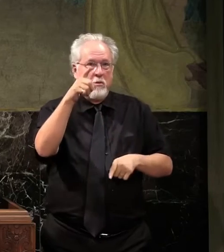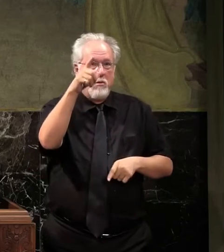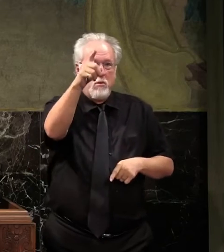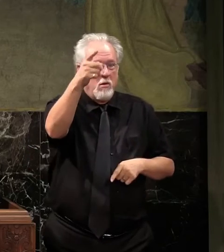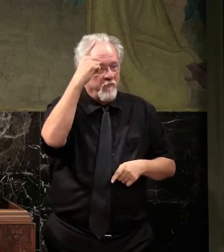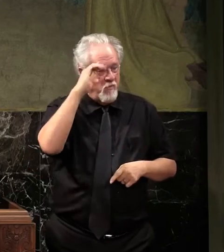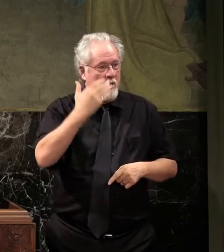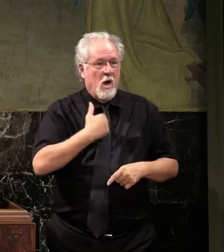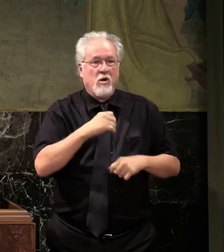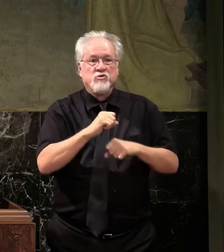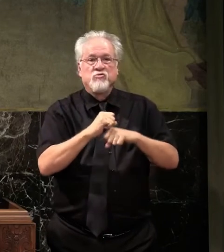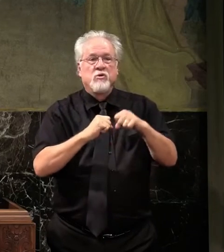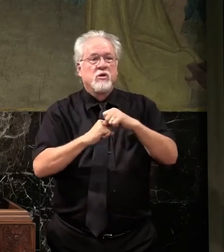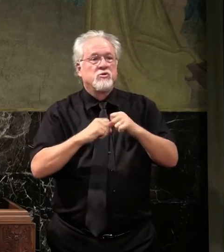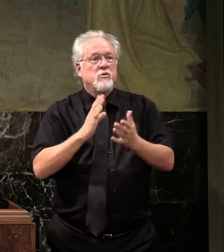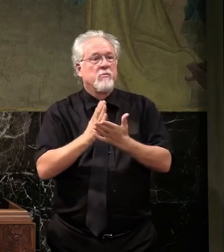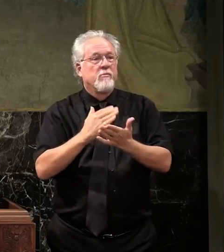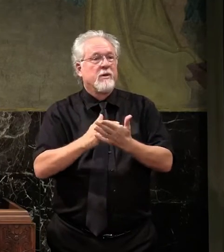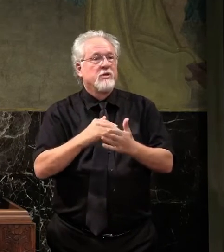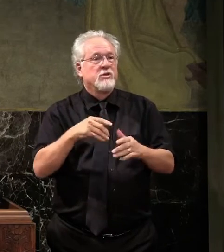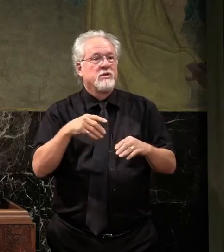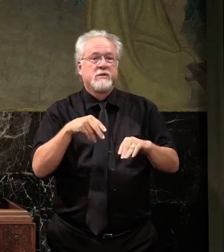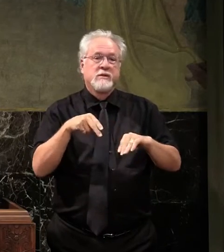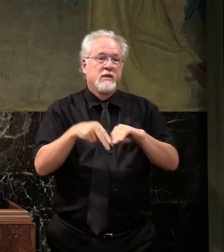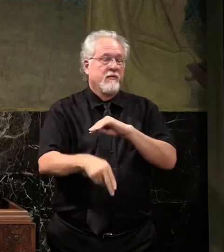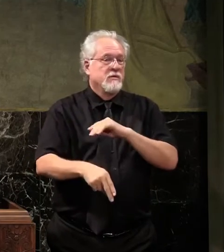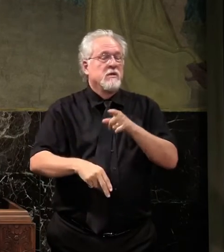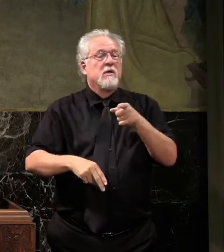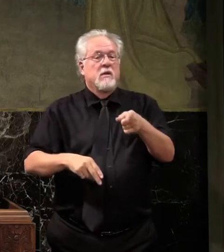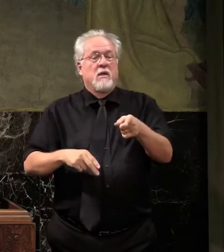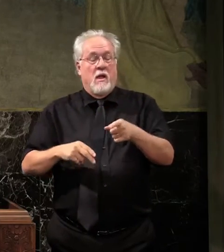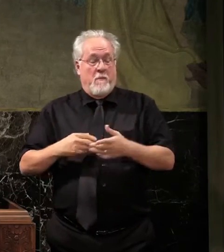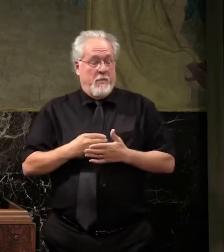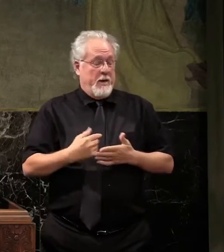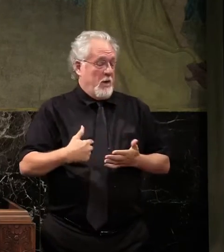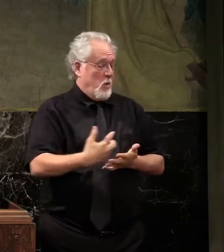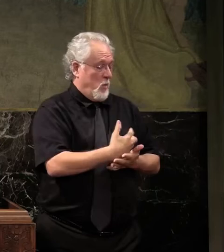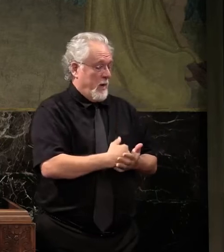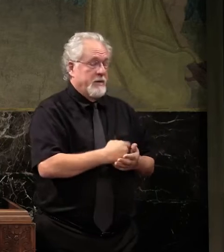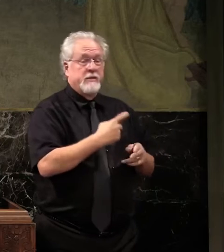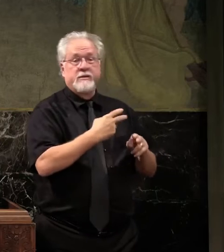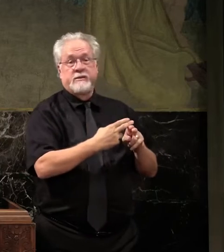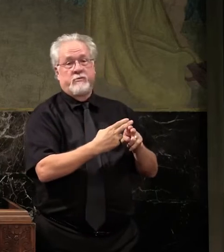The revenue that we raise especially there in the first special session was temporary in nature.